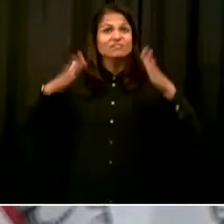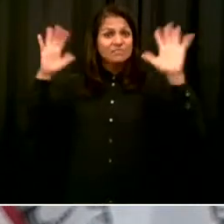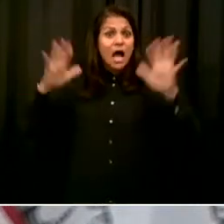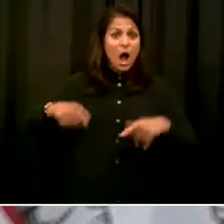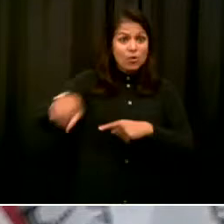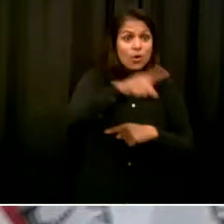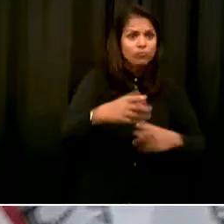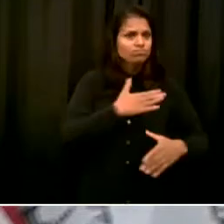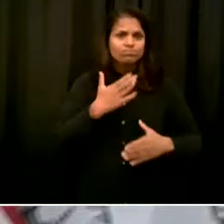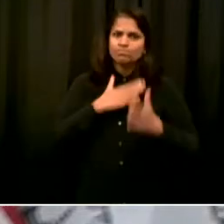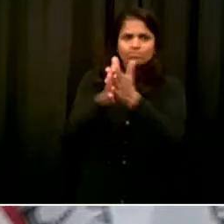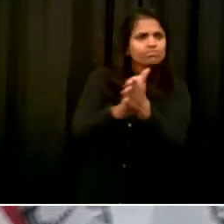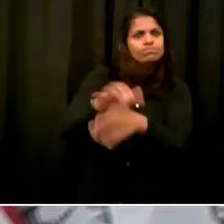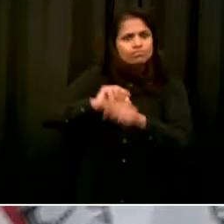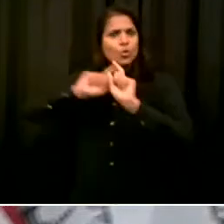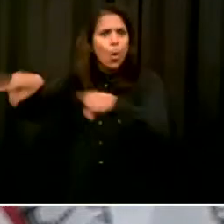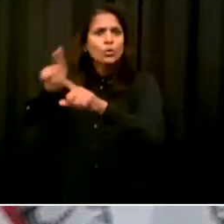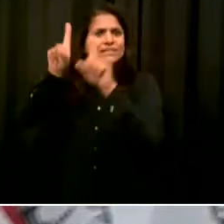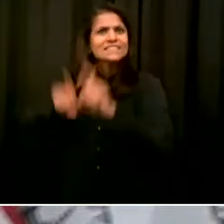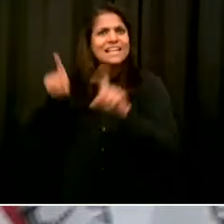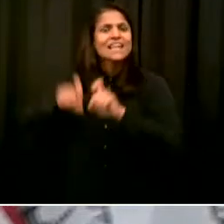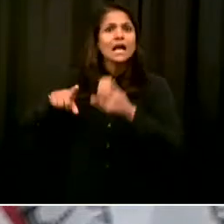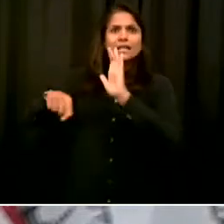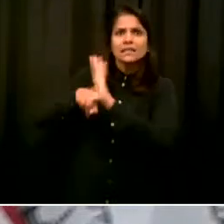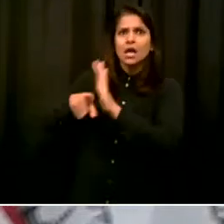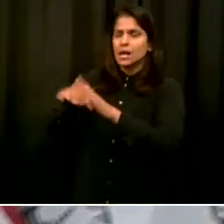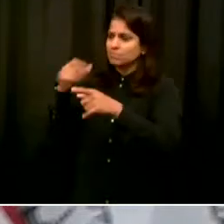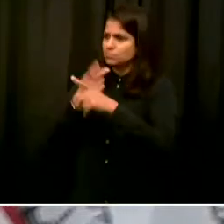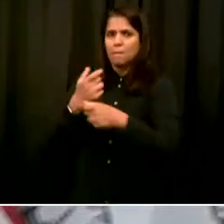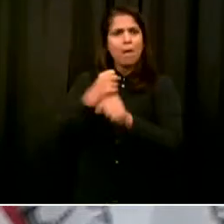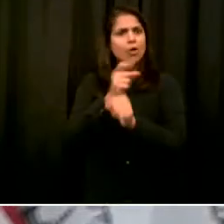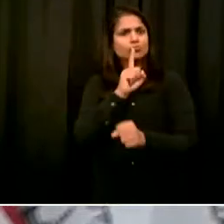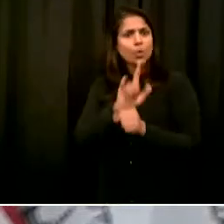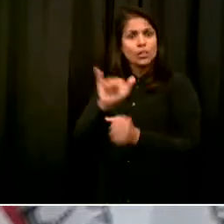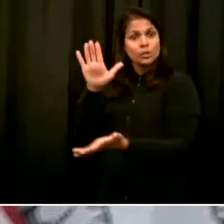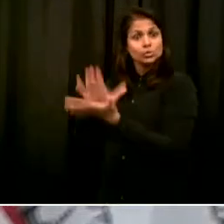. OUR SCHOOLS BEING SAFE IS BECAUSE OF NEW YORKERS. WHETHER IT IS THE KIDS, THE PARENTS, THE EDUCATORS, OR THE